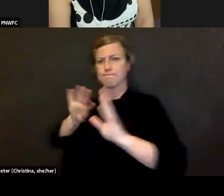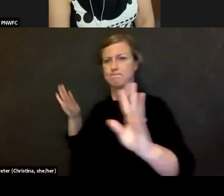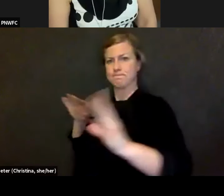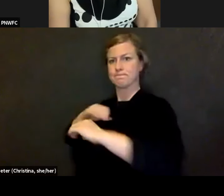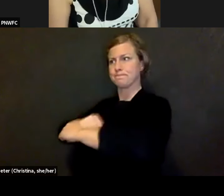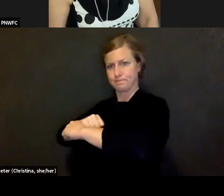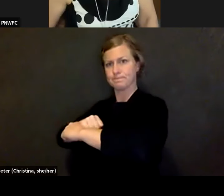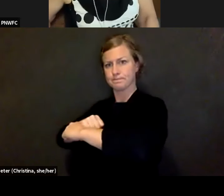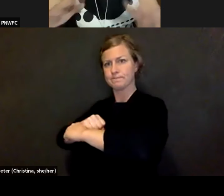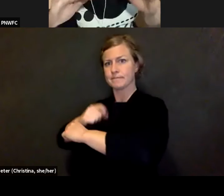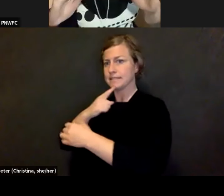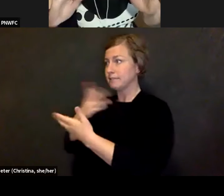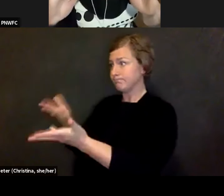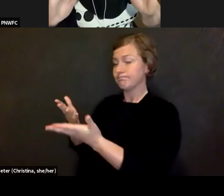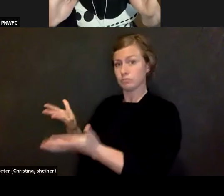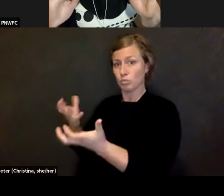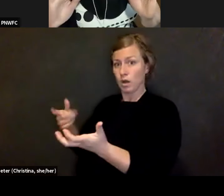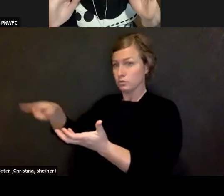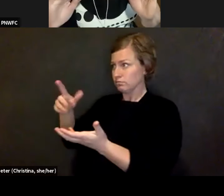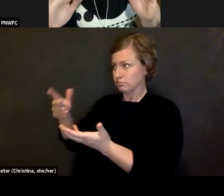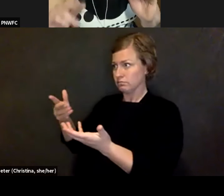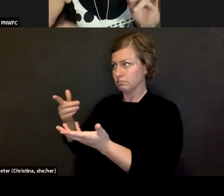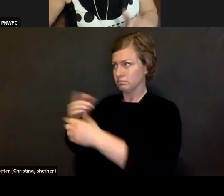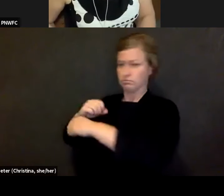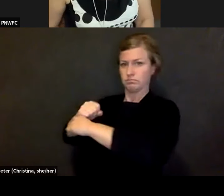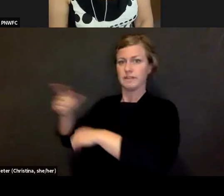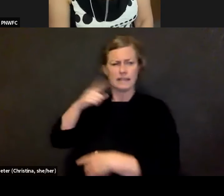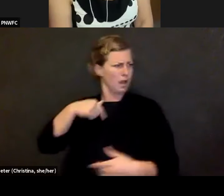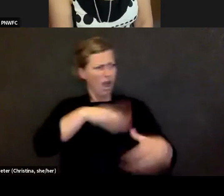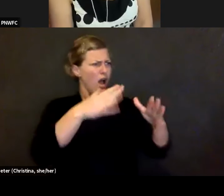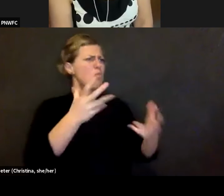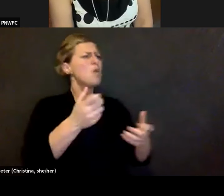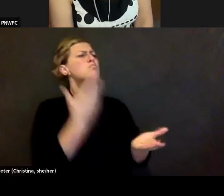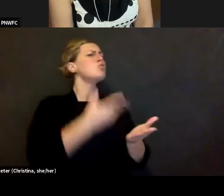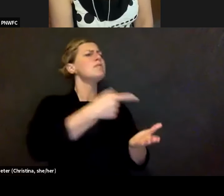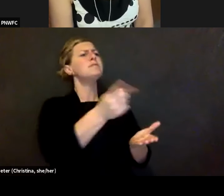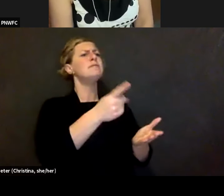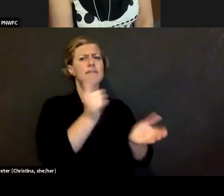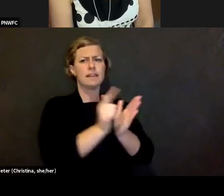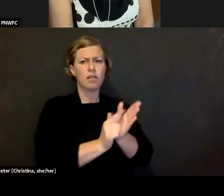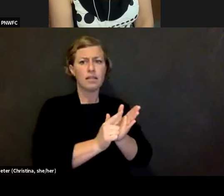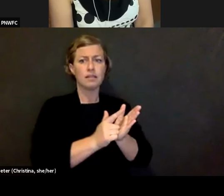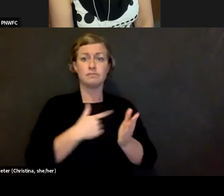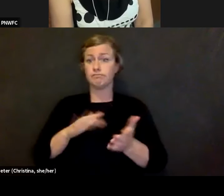. They brought two buses with them and we stood in front of them and said they weren't going to leave until something